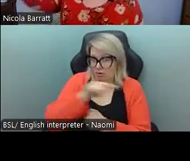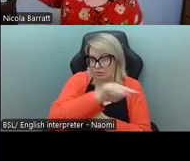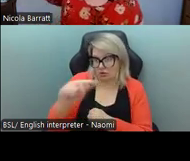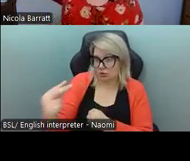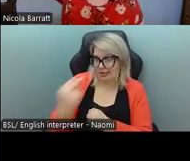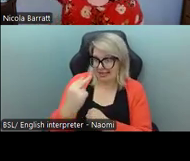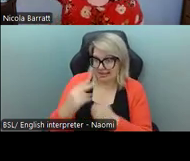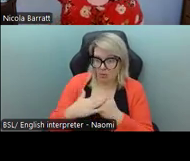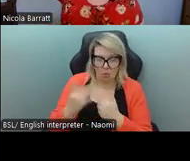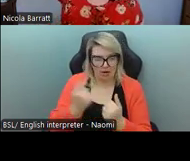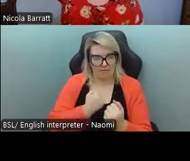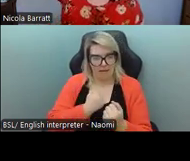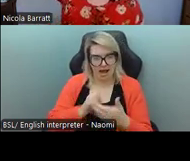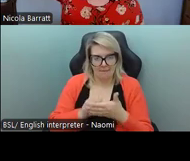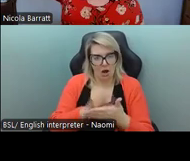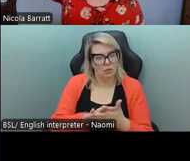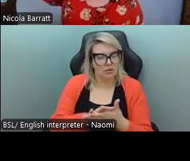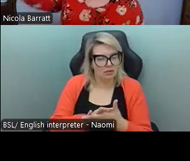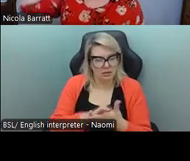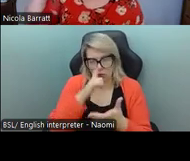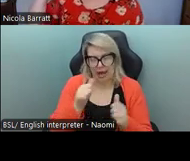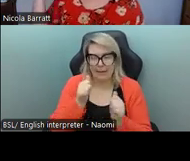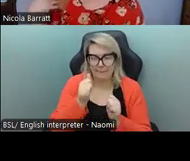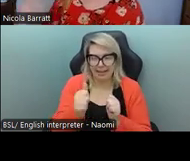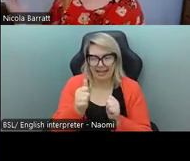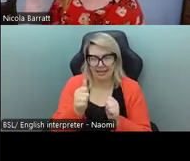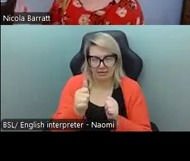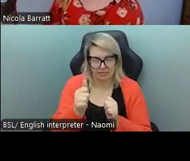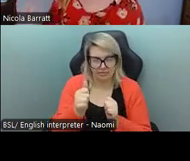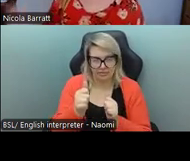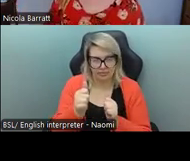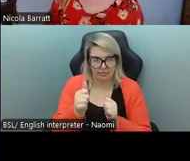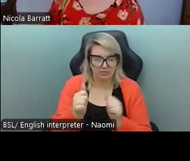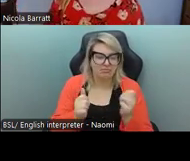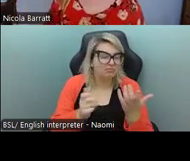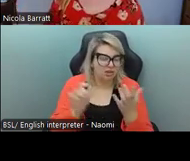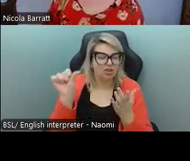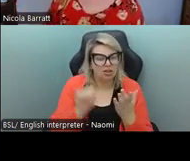one of your posts, and you can pin it into this section. They should be ones that are important to you.